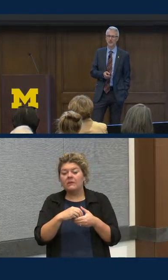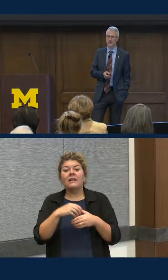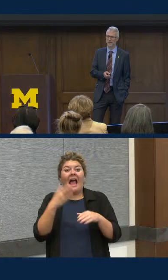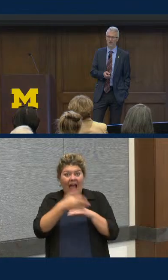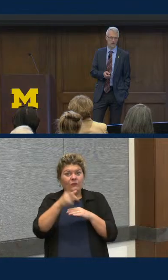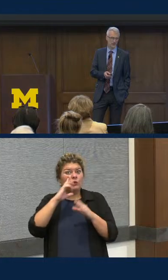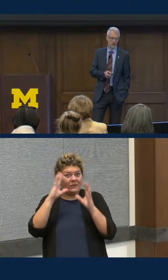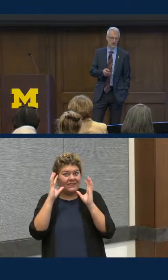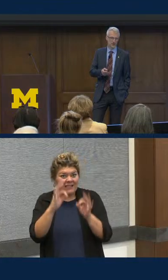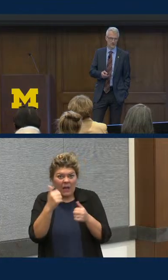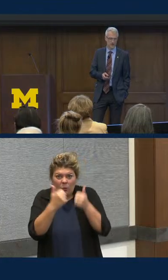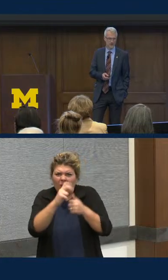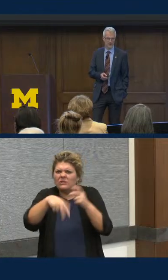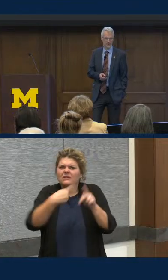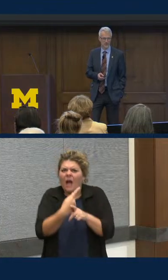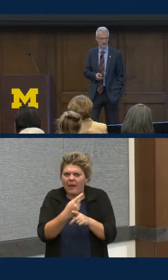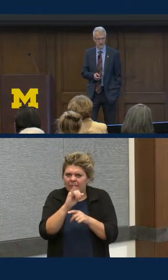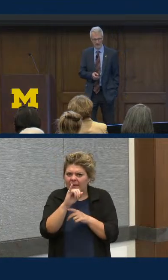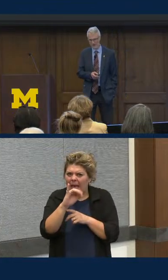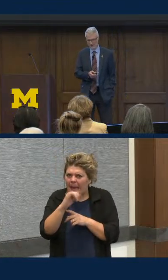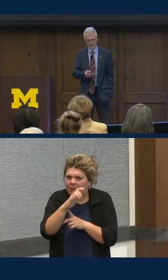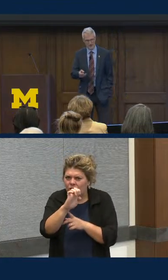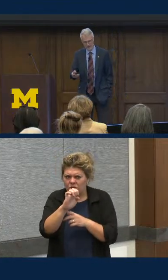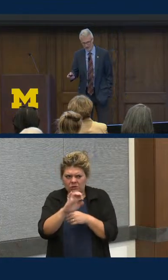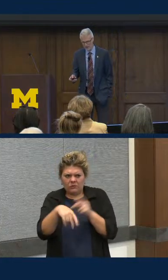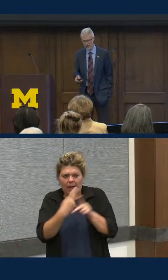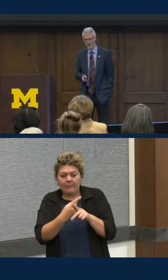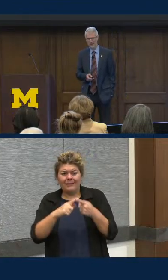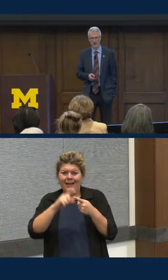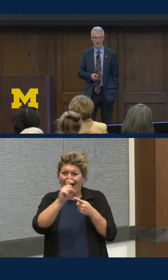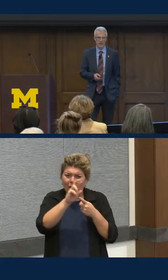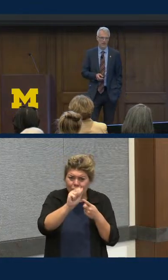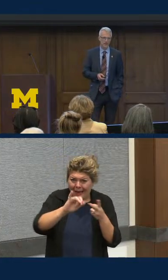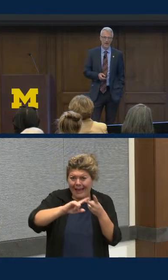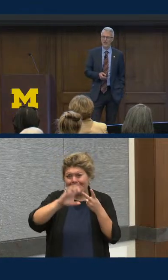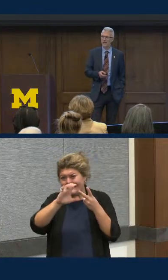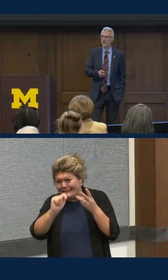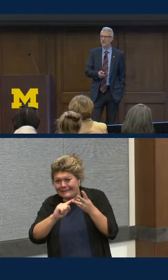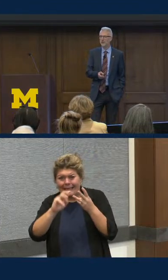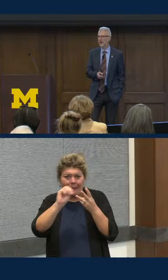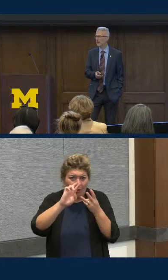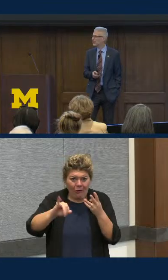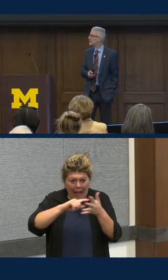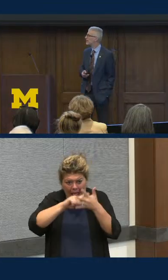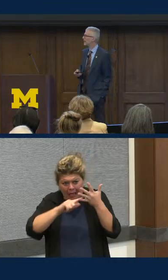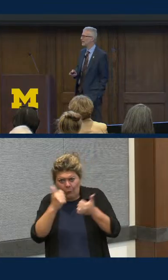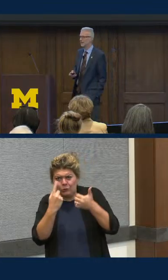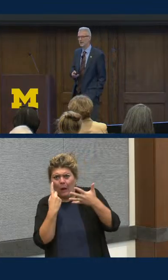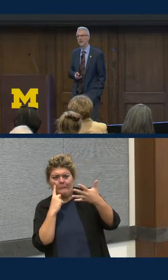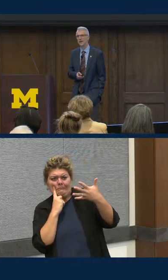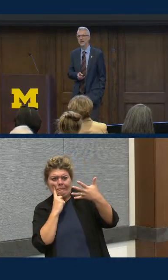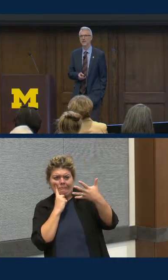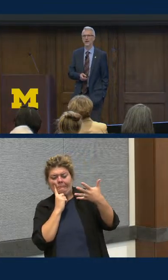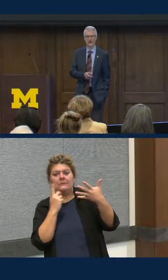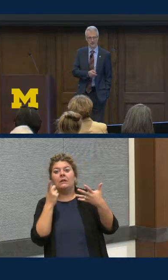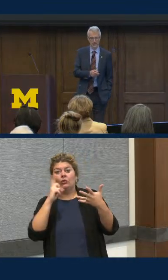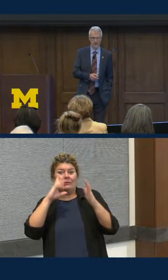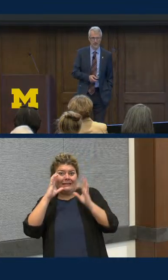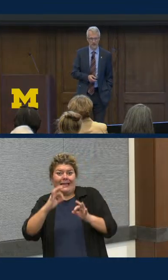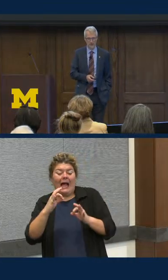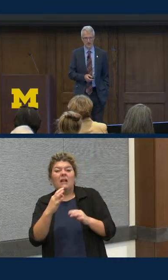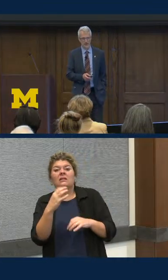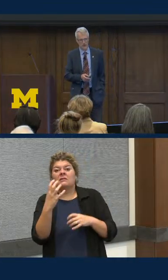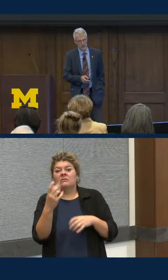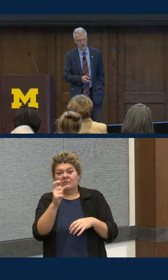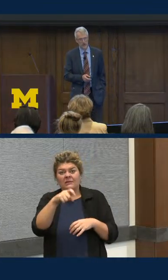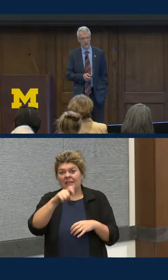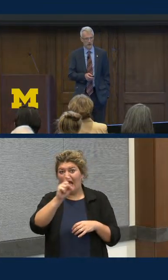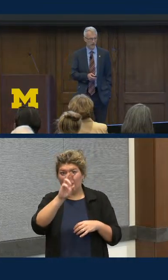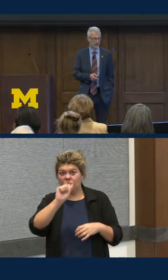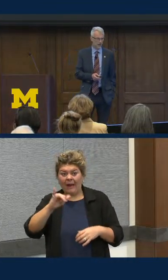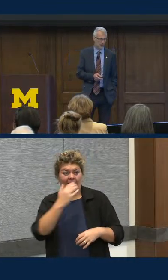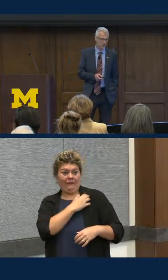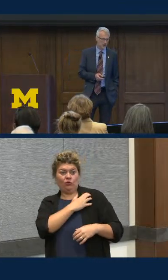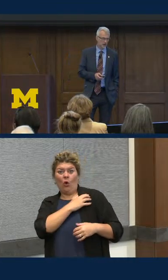there. So many different kinds